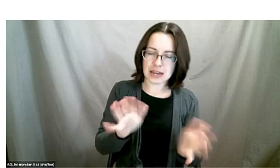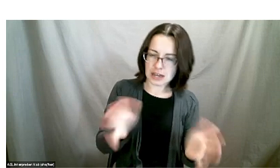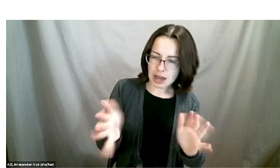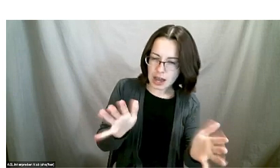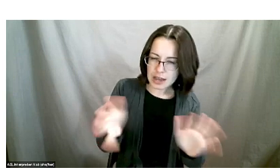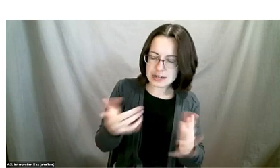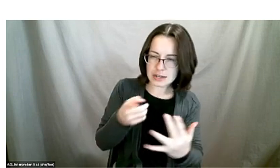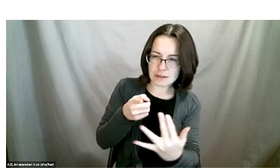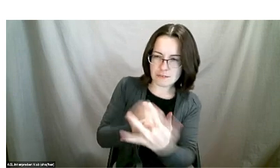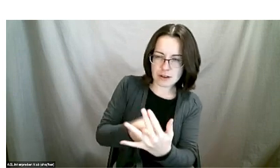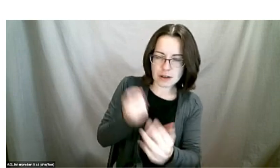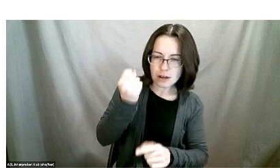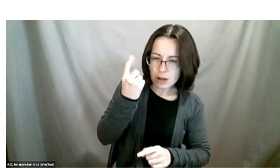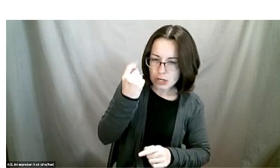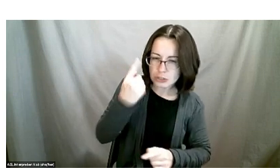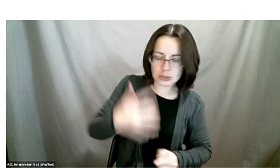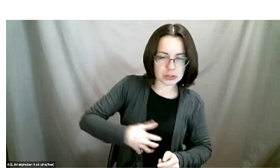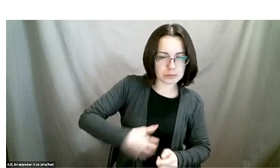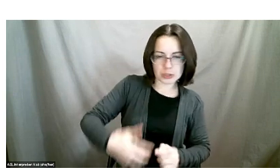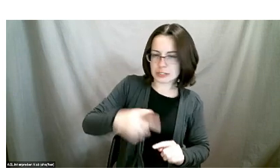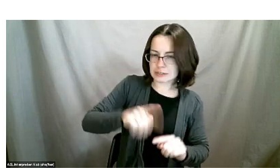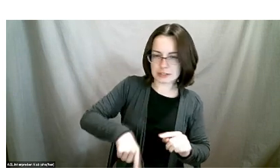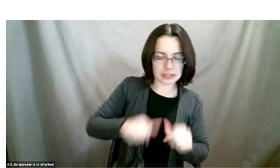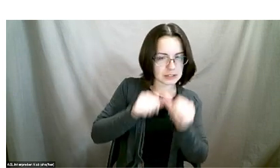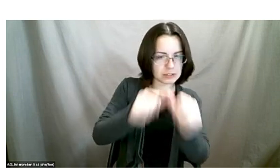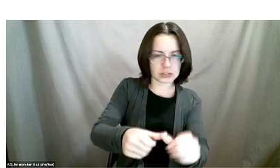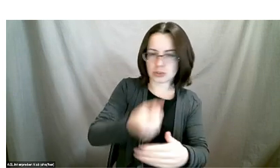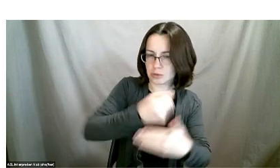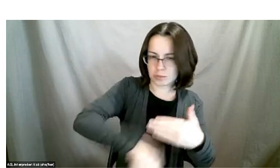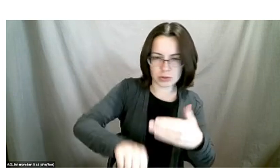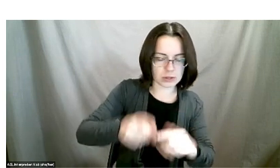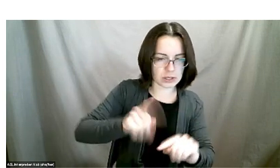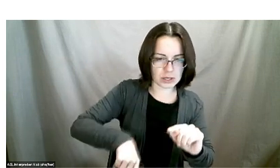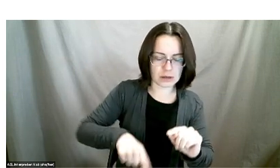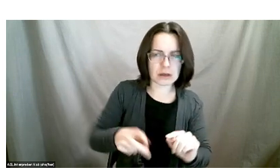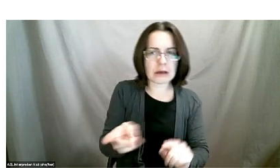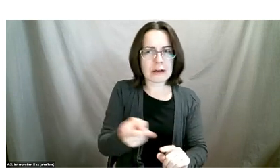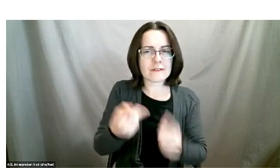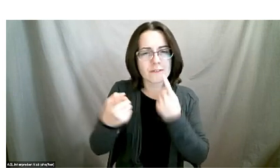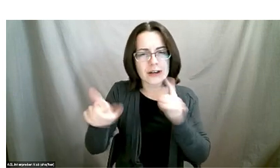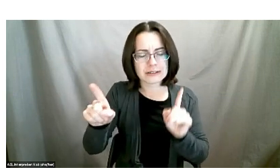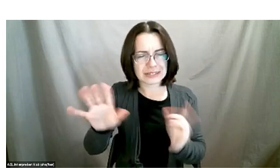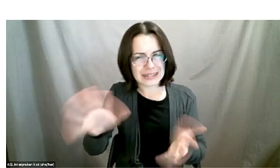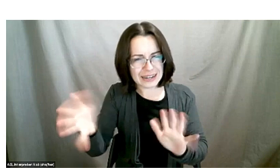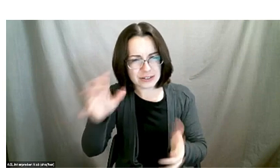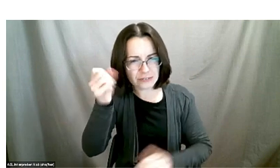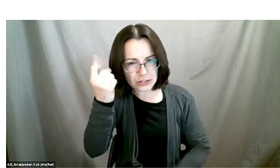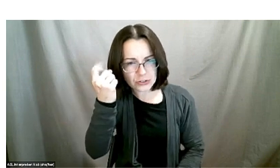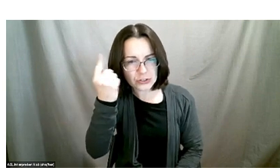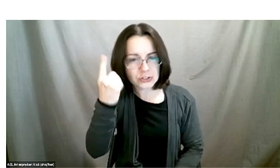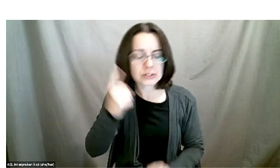a pregnancy that was going to continue. I couldn't I couldn't continue this conversation at